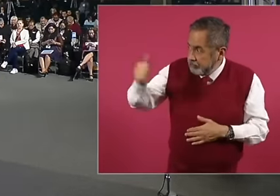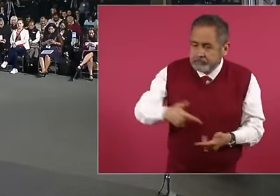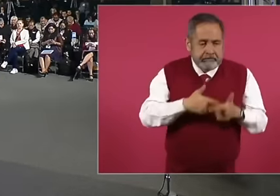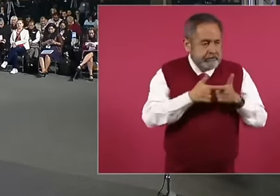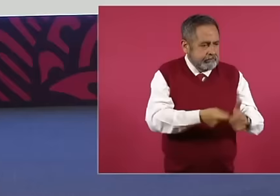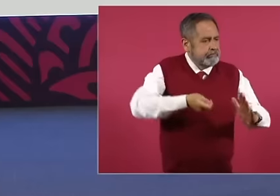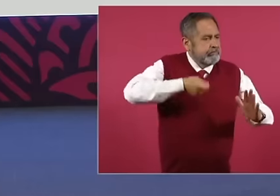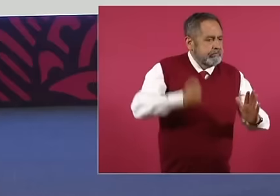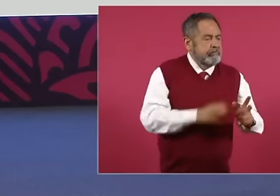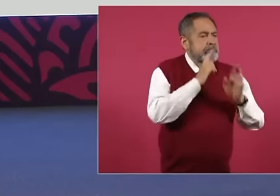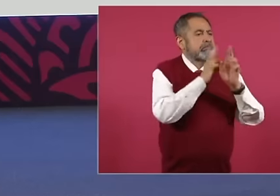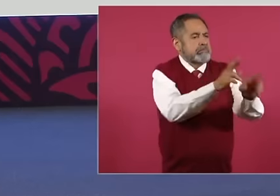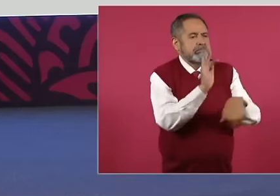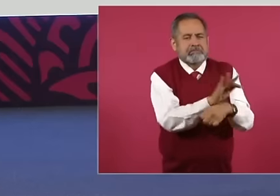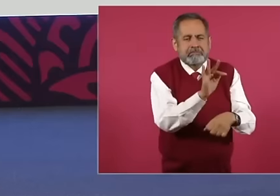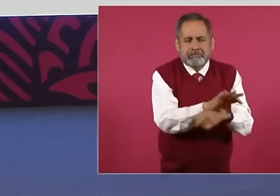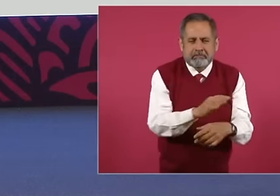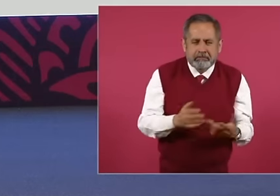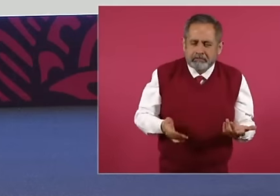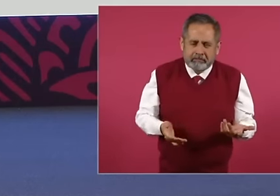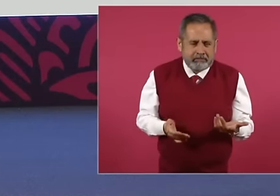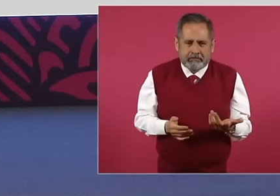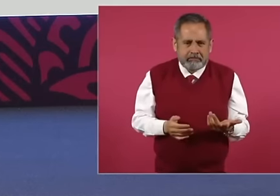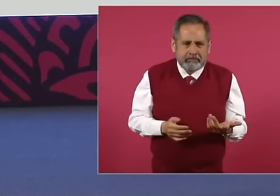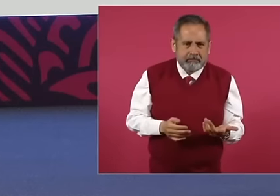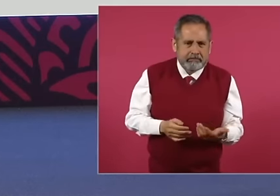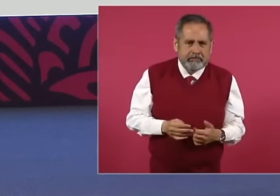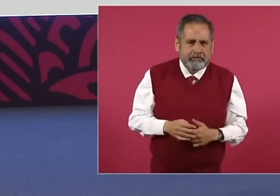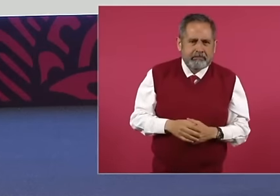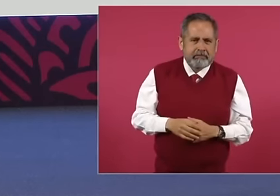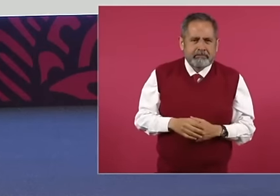we